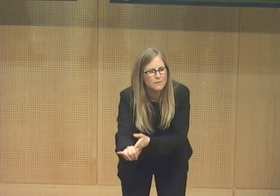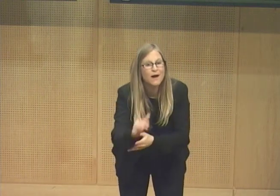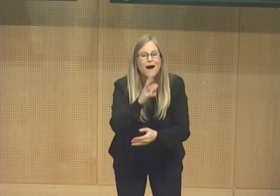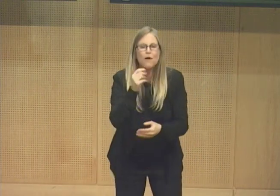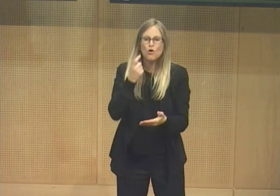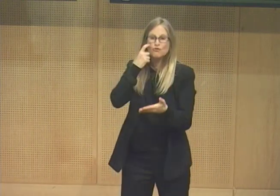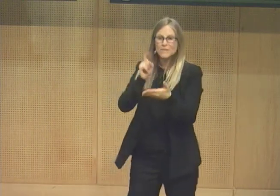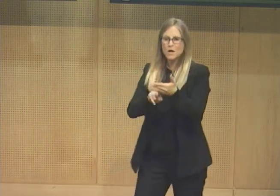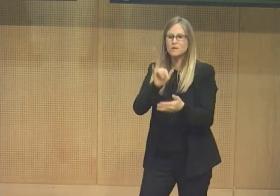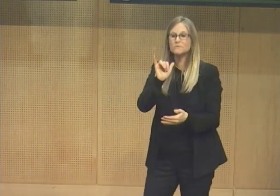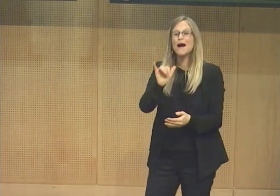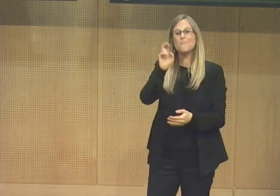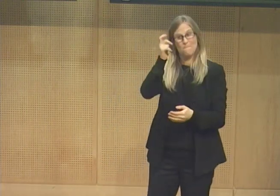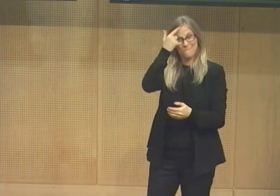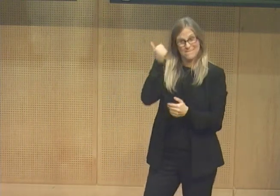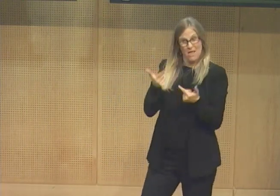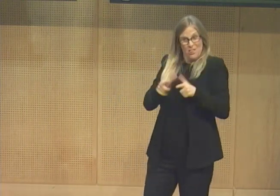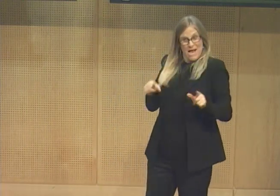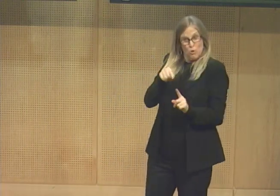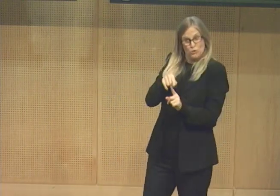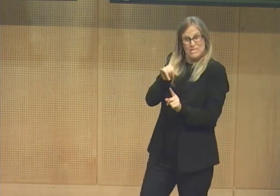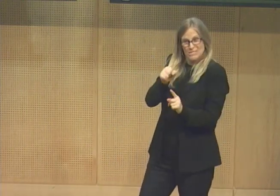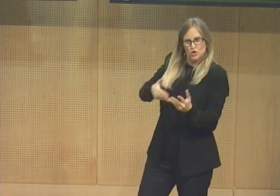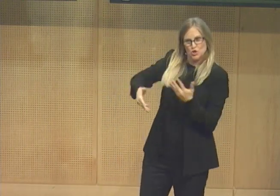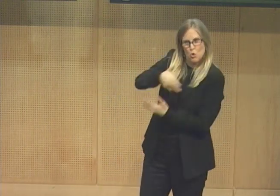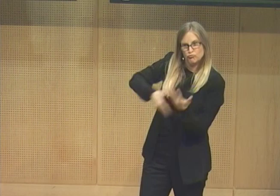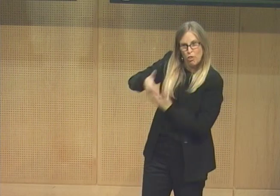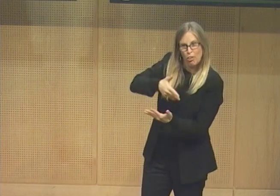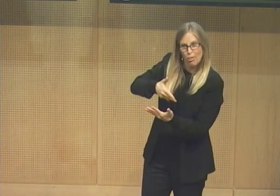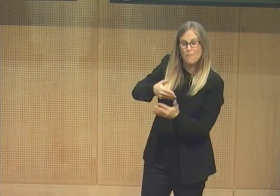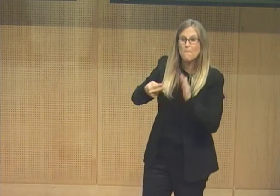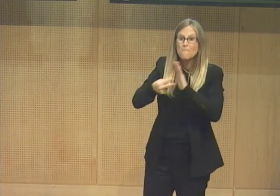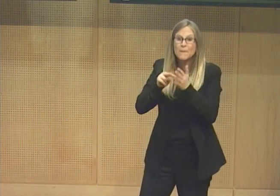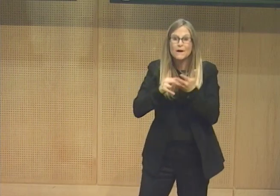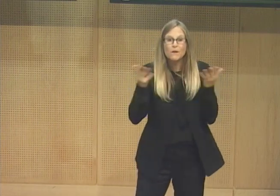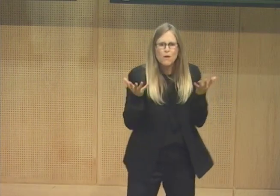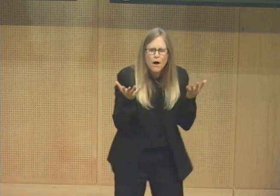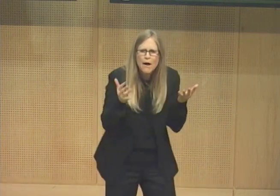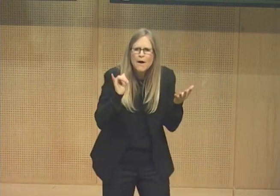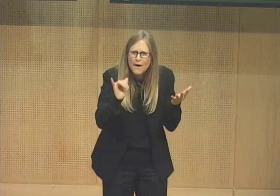It also recognizes because language is social,